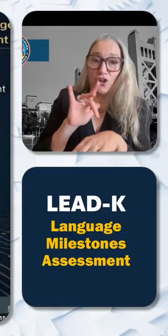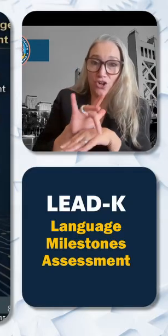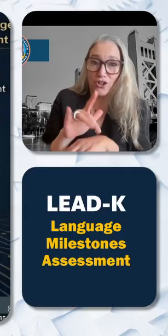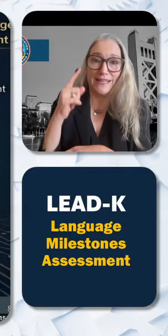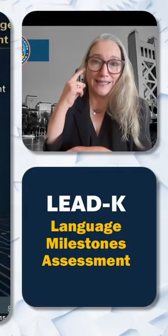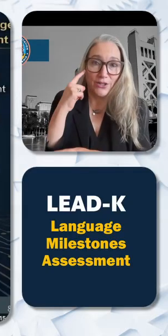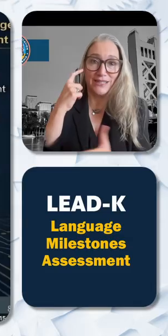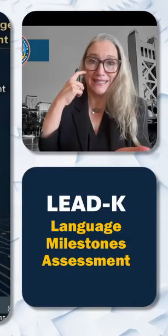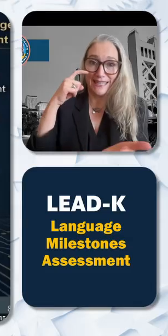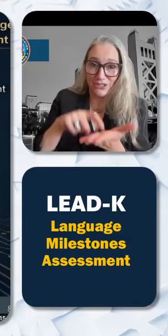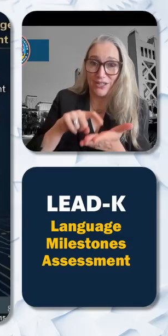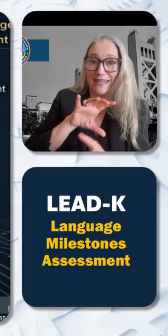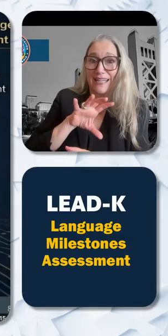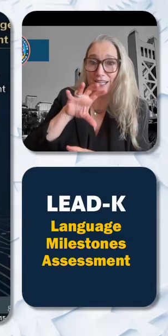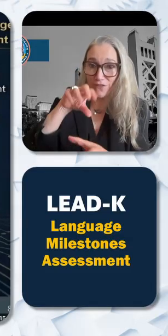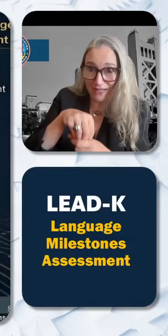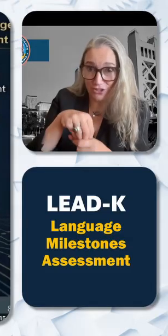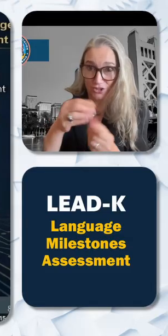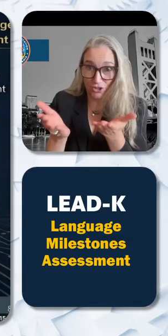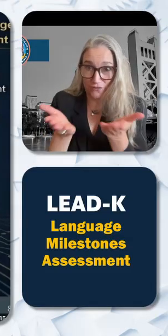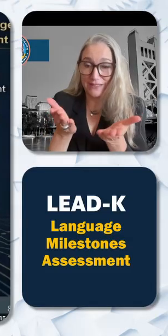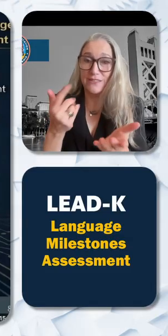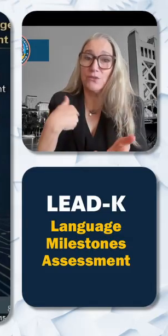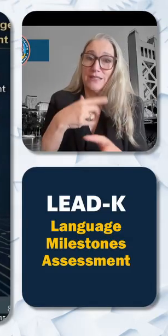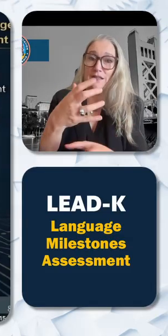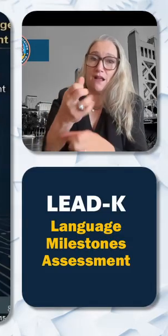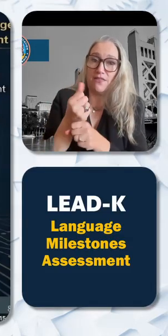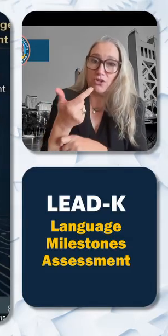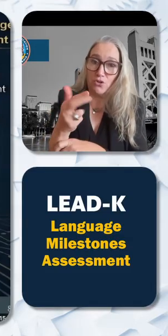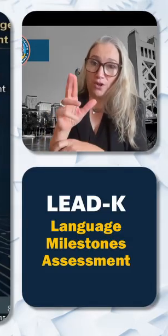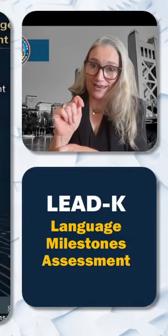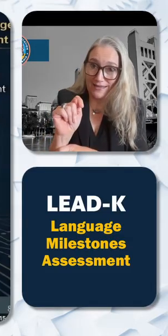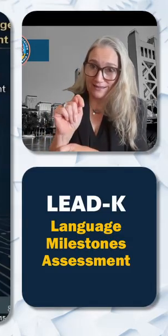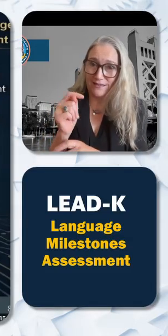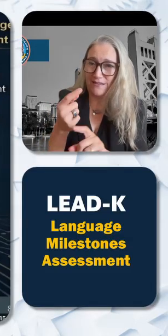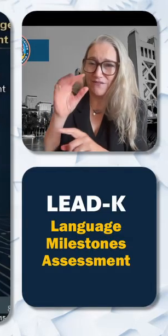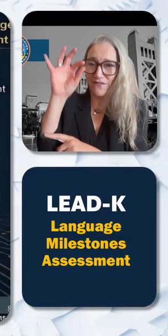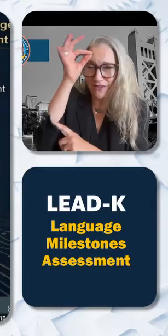is LEAD-K Family Services. This is California Early Hearing Detection.